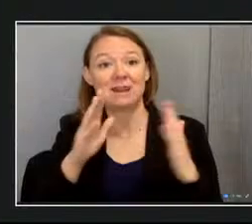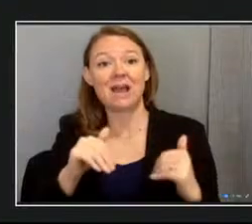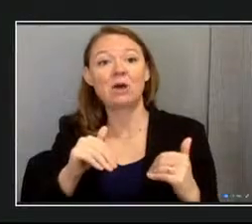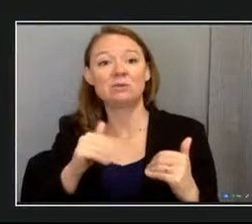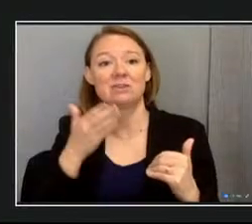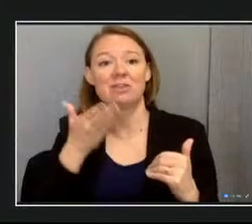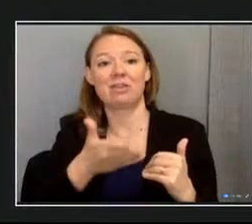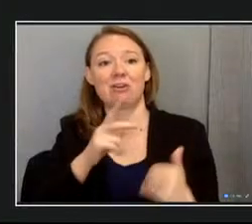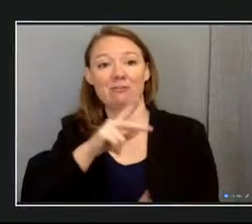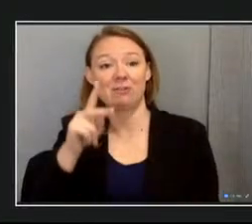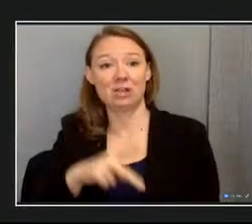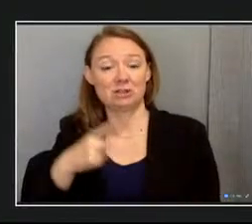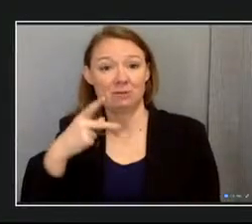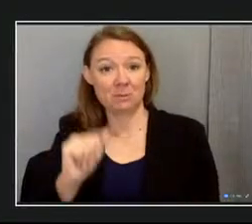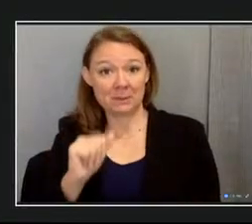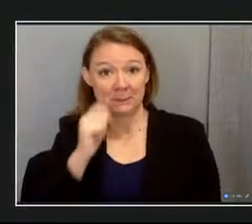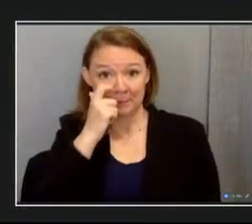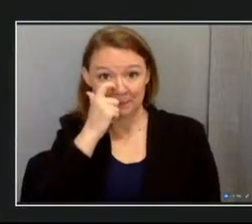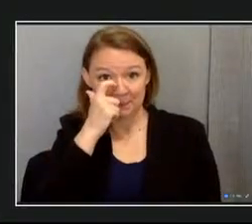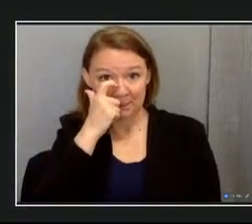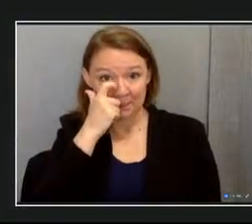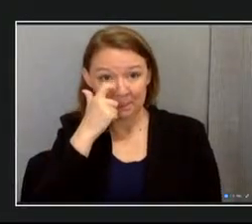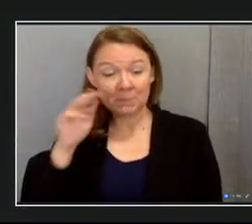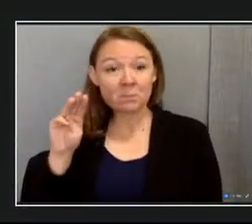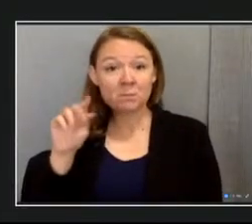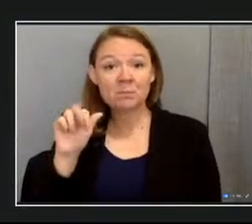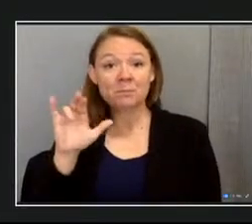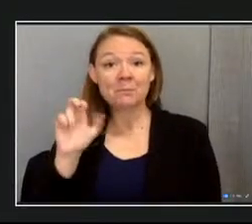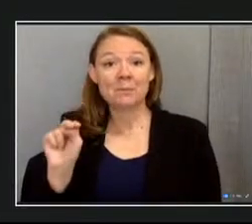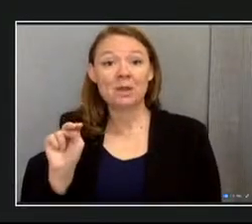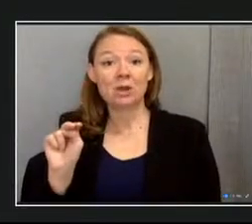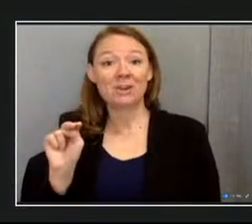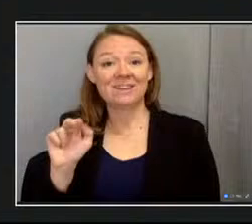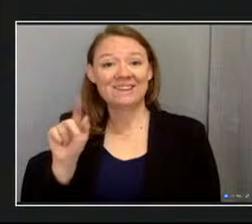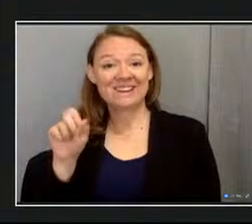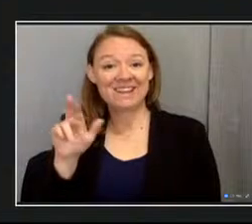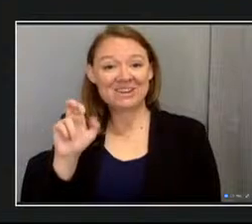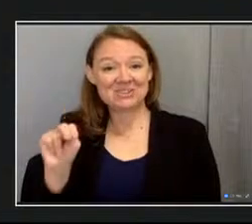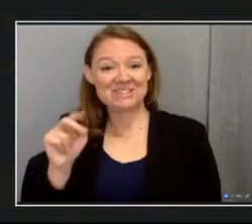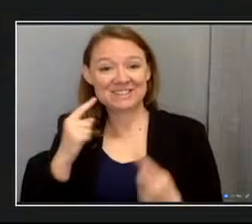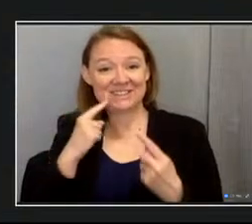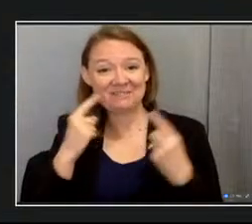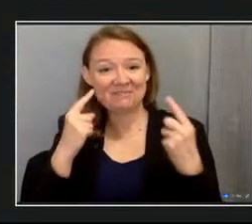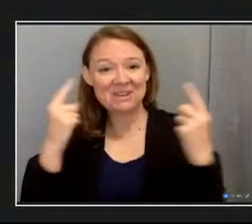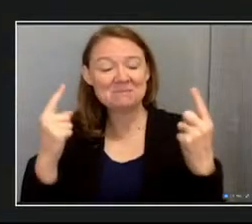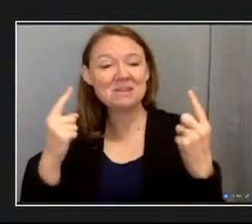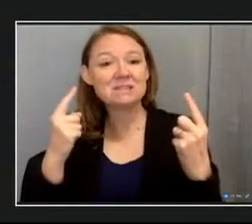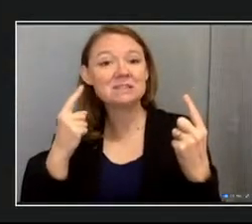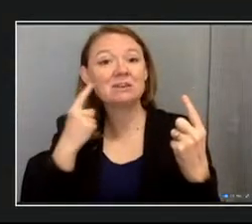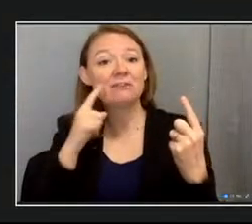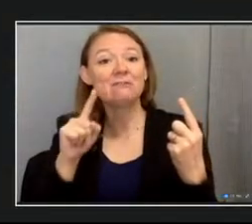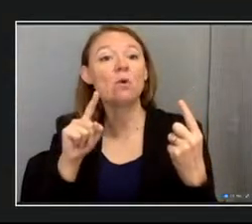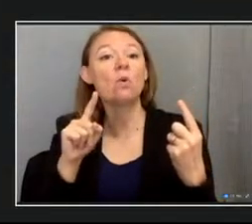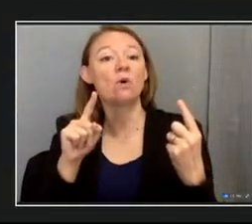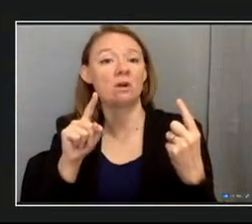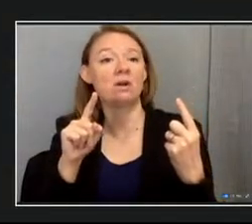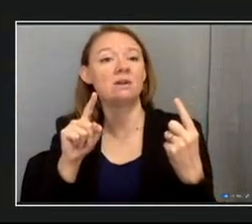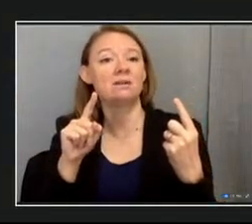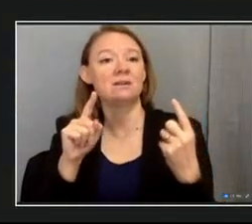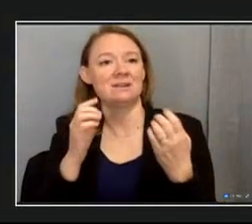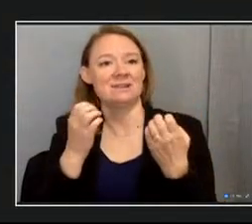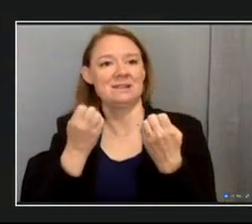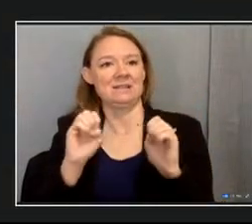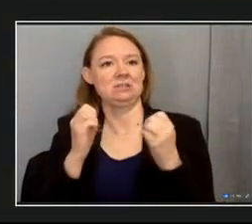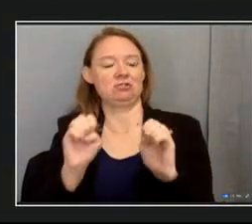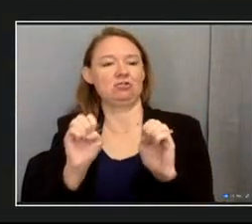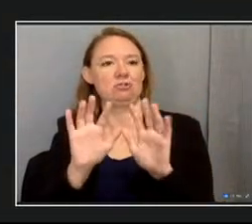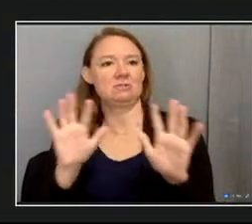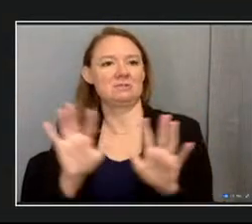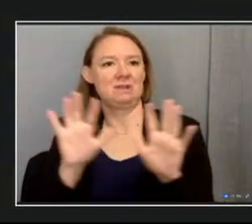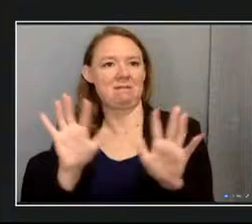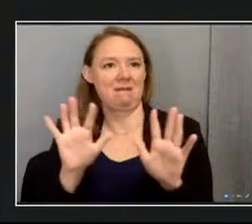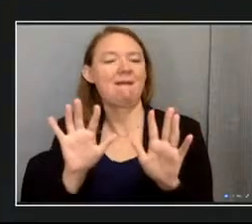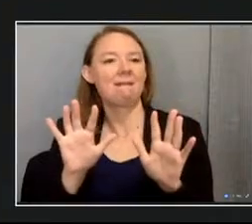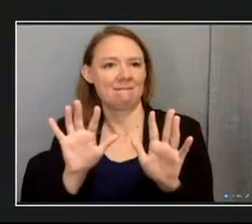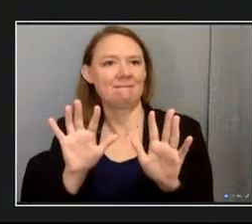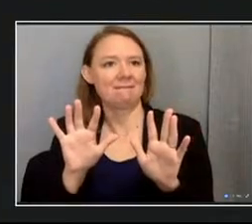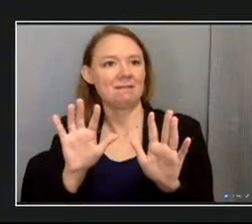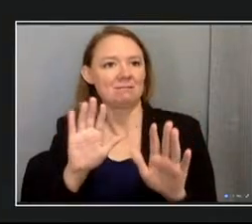Marian Anderson is perhaps best known for the famous Easter Sunday concert on April 9th, 1939